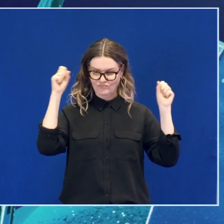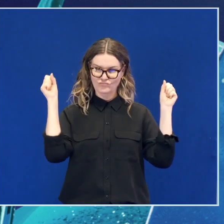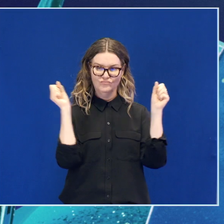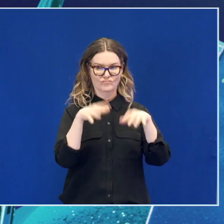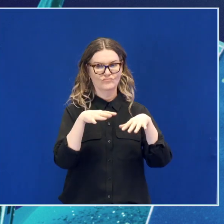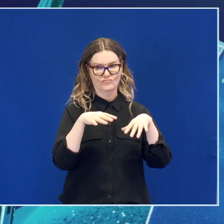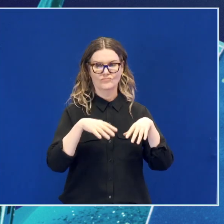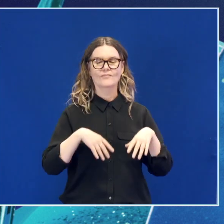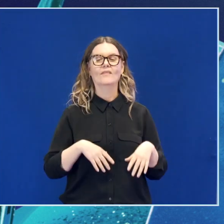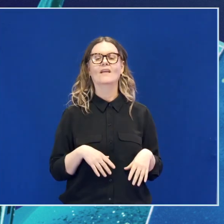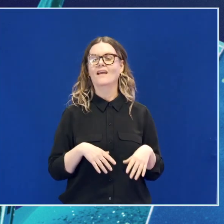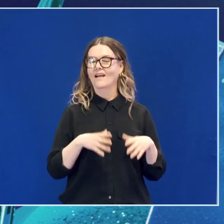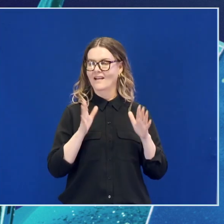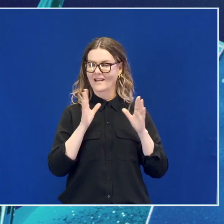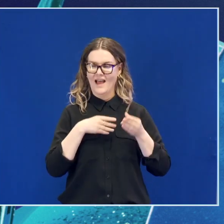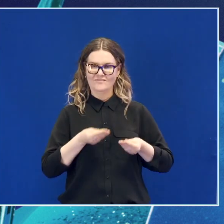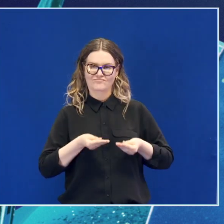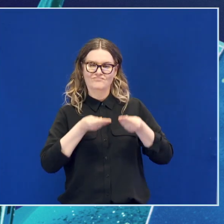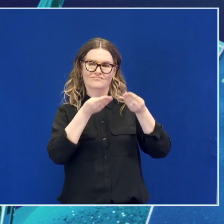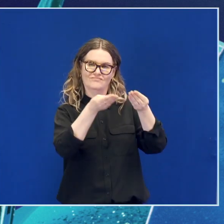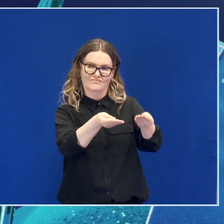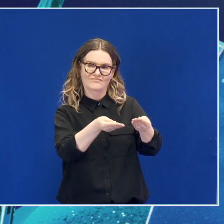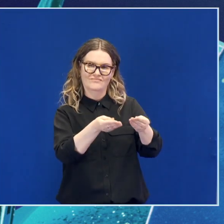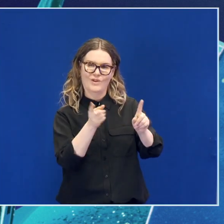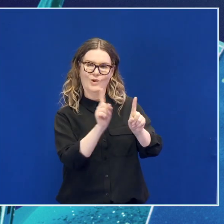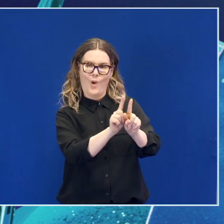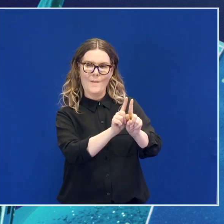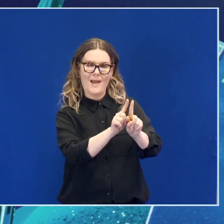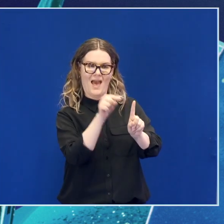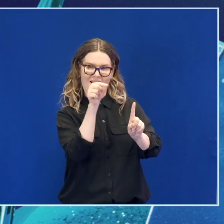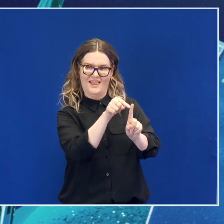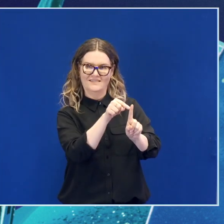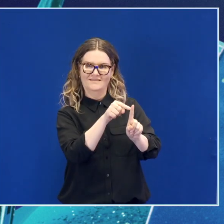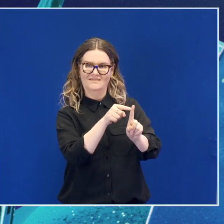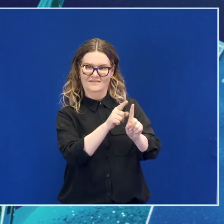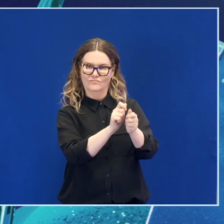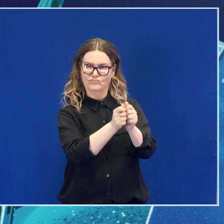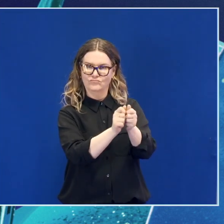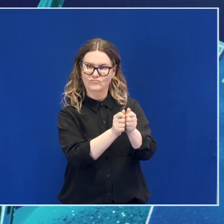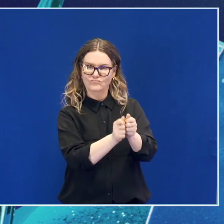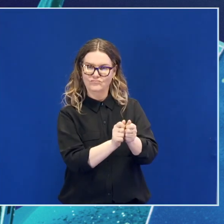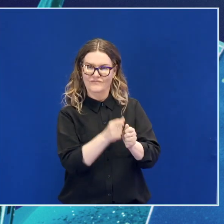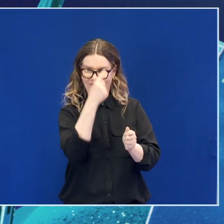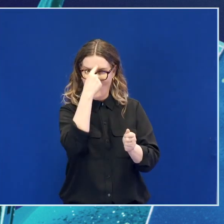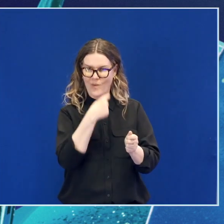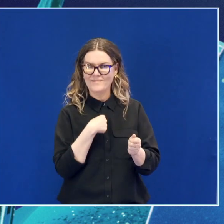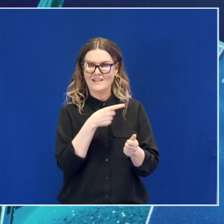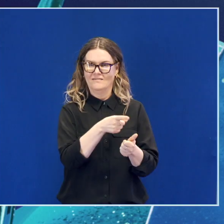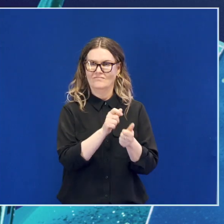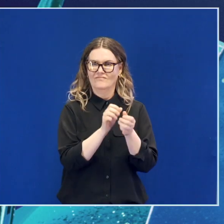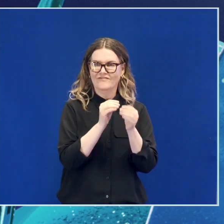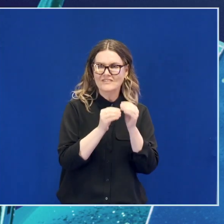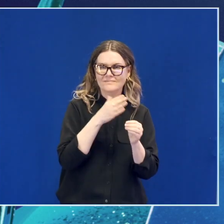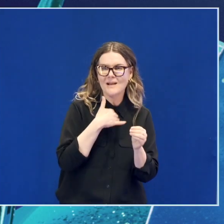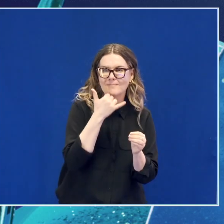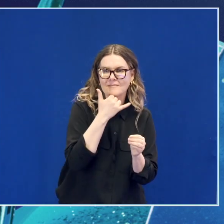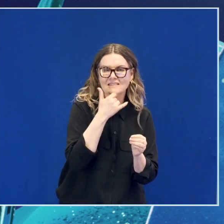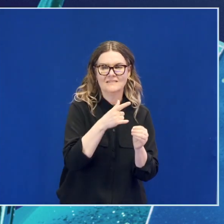And then I can adjust as I go. And that turns hours into minutes. One of the biggest challenges I've had as a salesperson